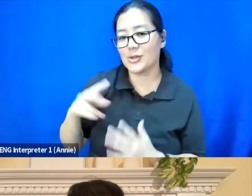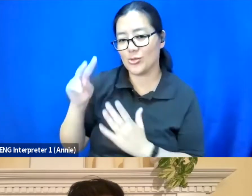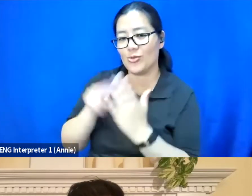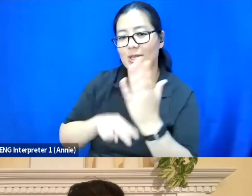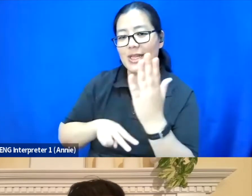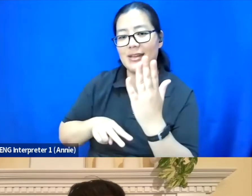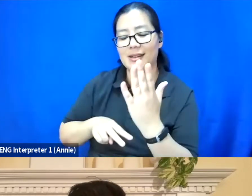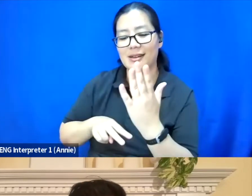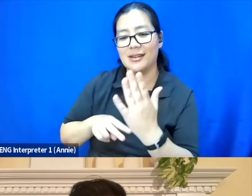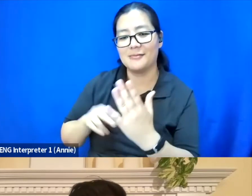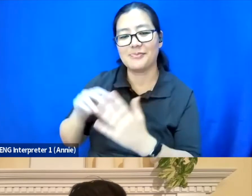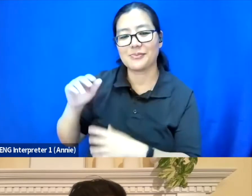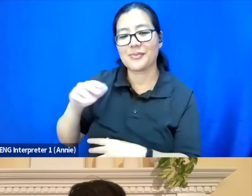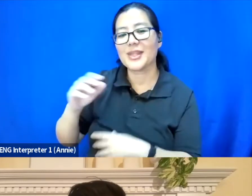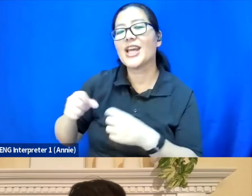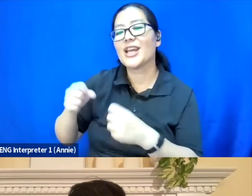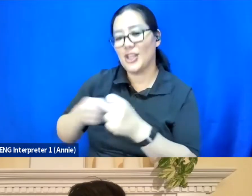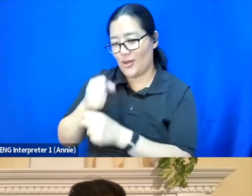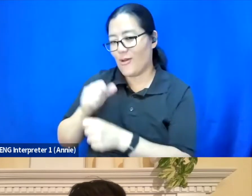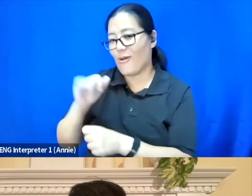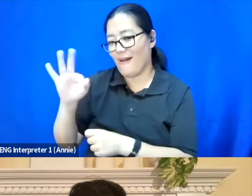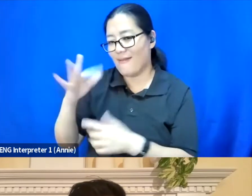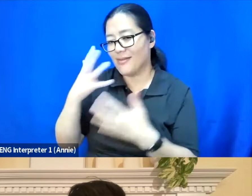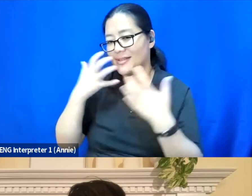I mean, disability informs all of our lives,